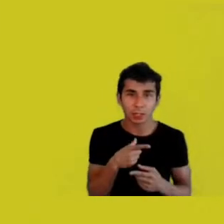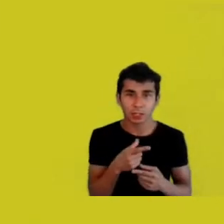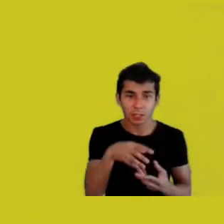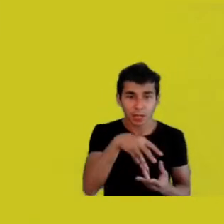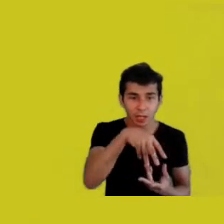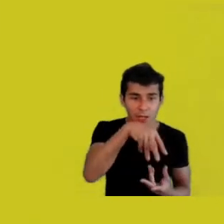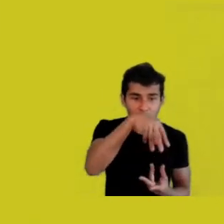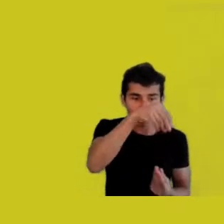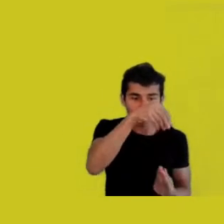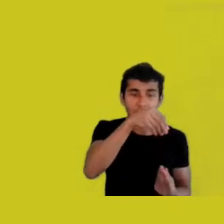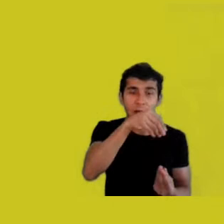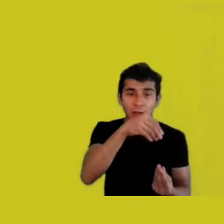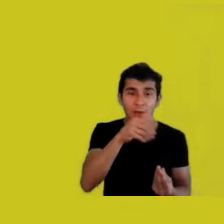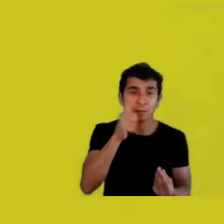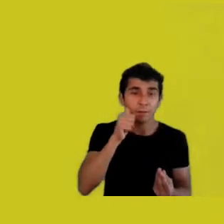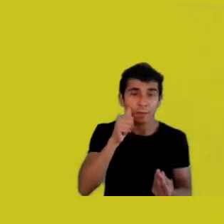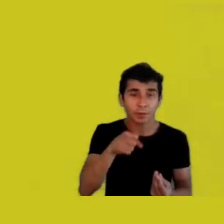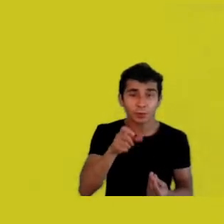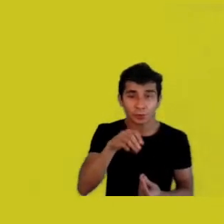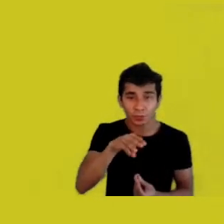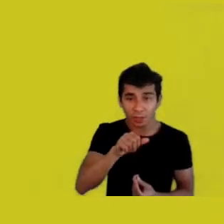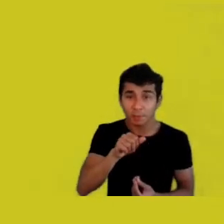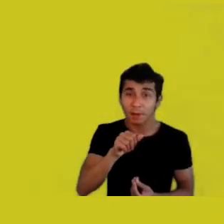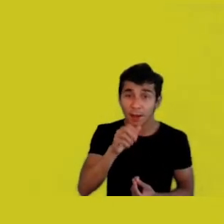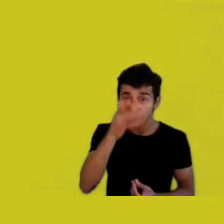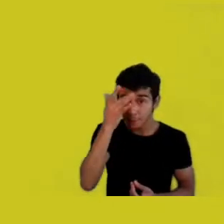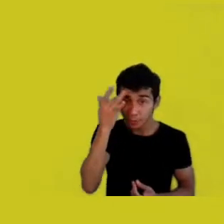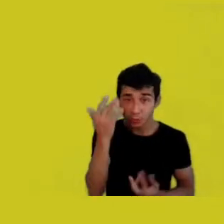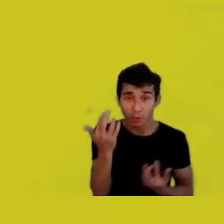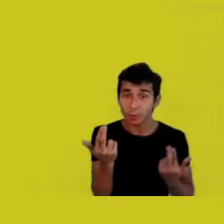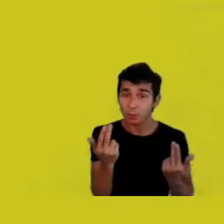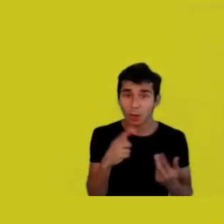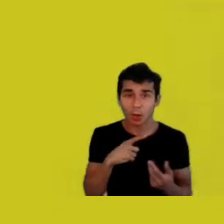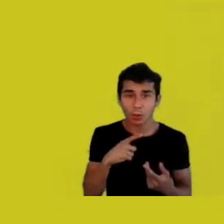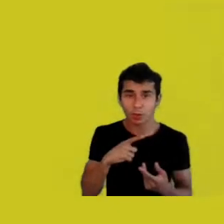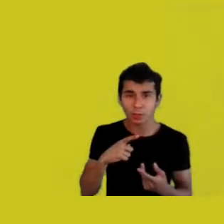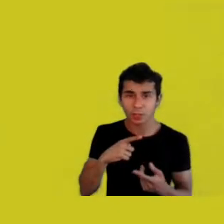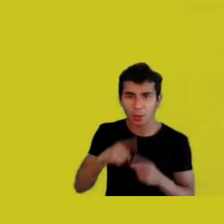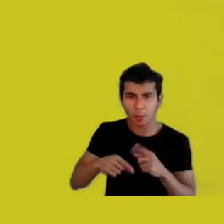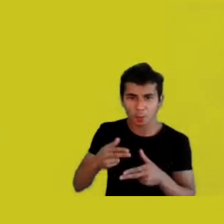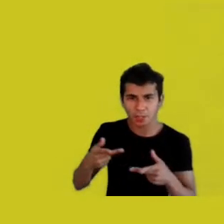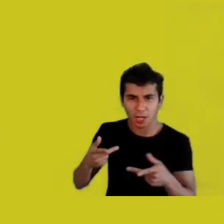sharp blades, several artifacts they use to fight attacking spirits.